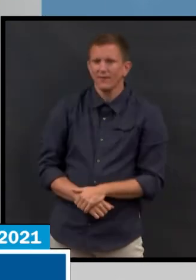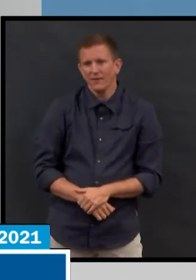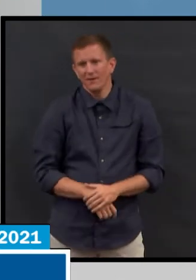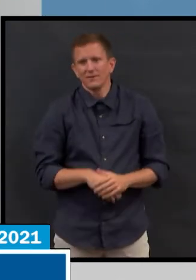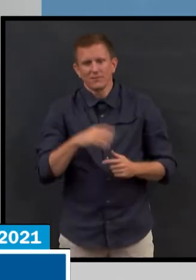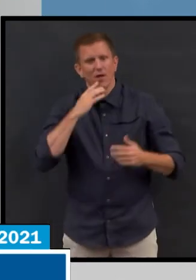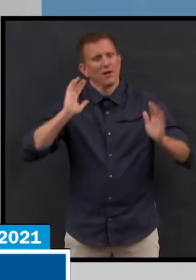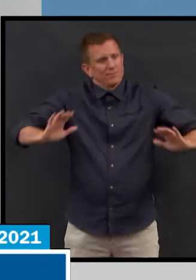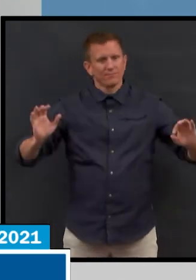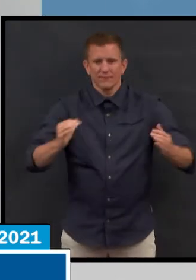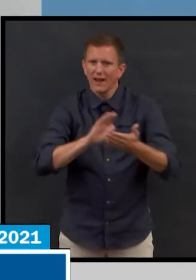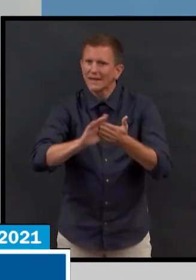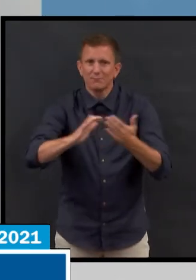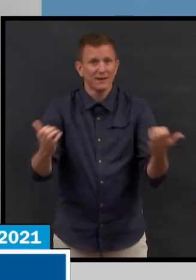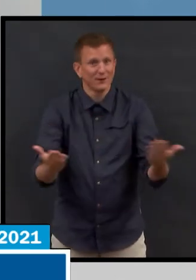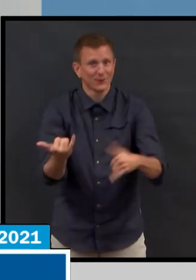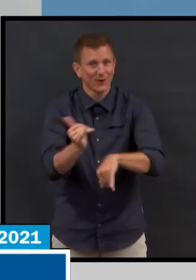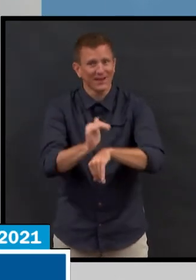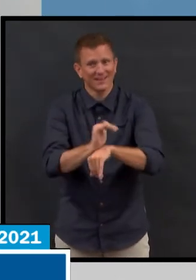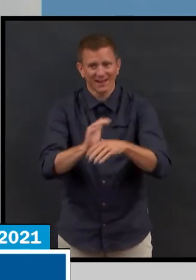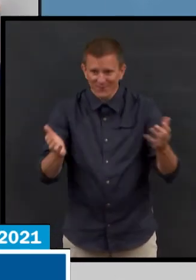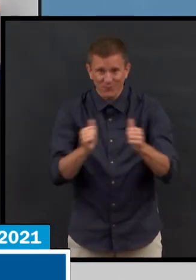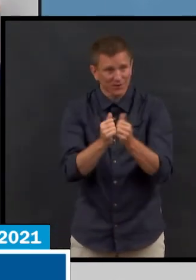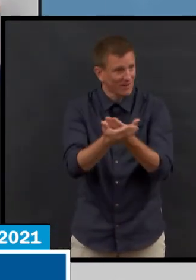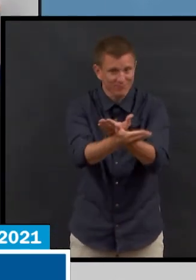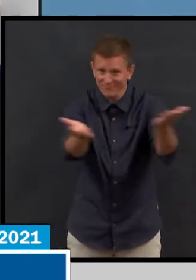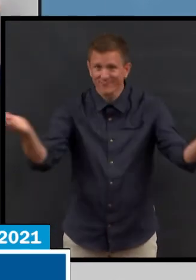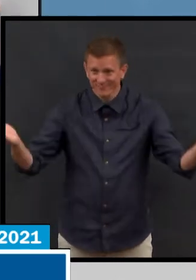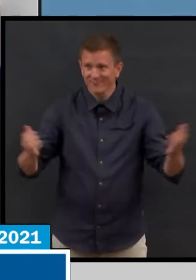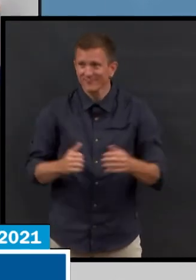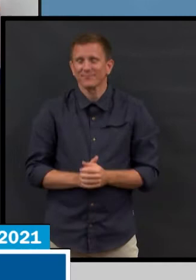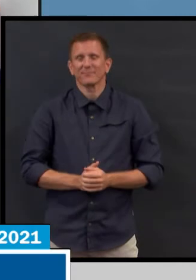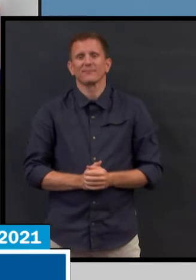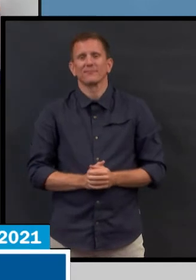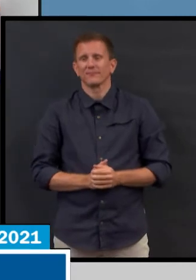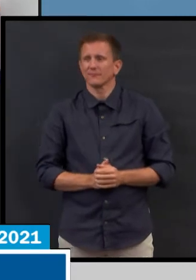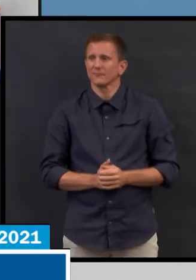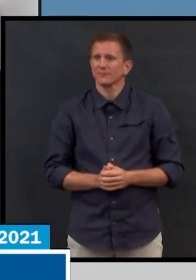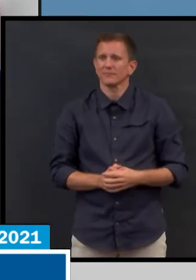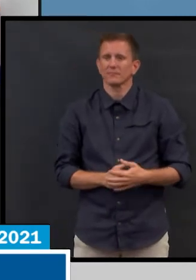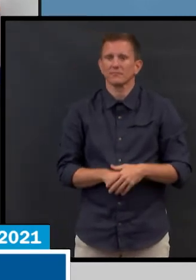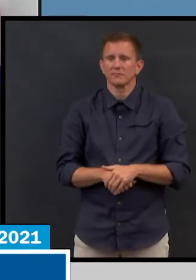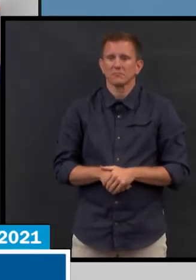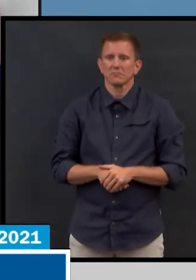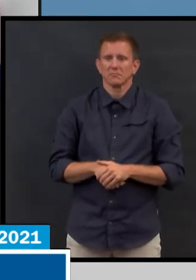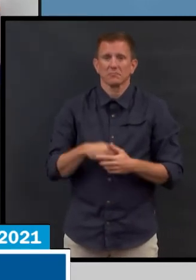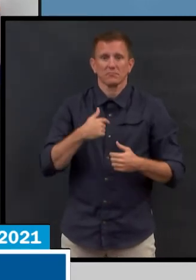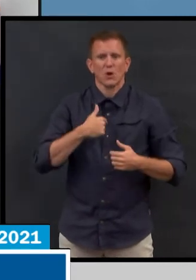herndon and all of us this evening i'm really excited to talk about the work of the department